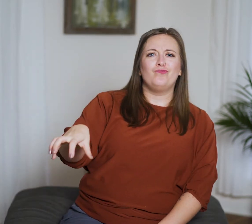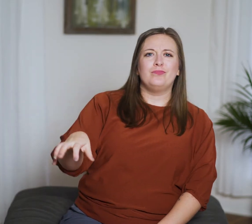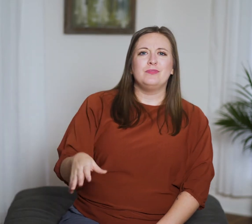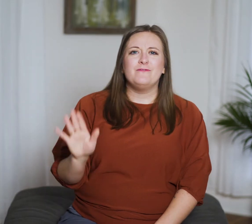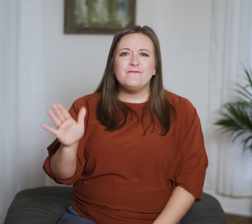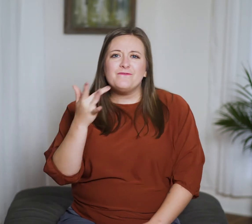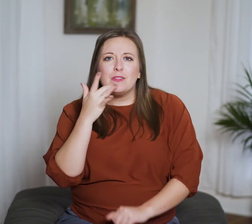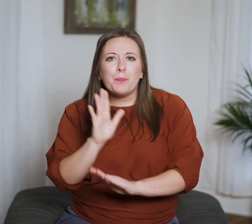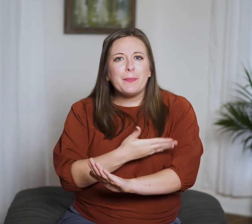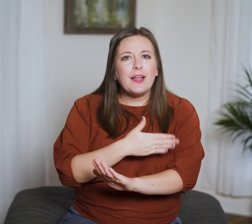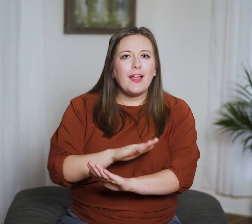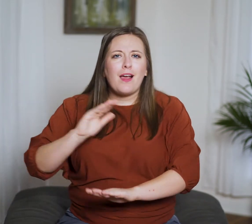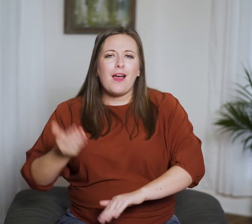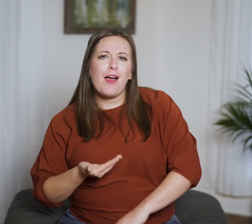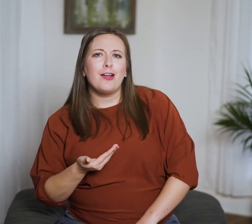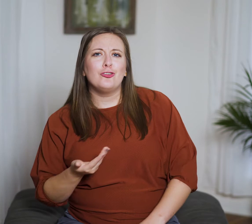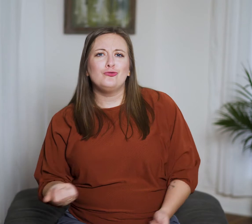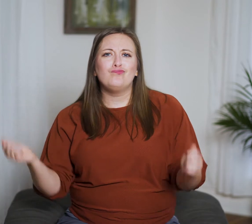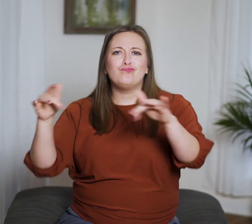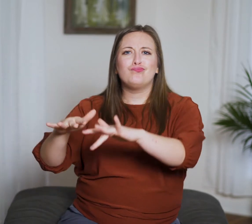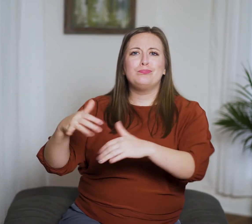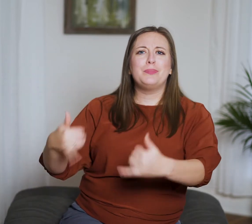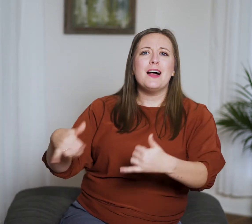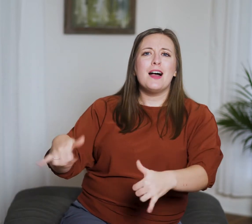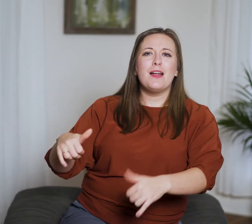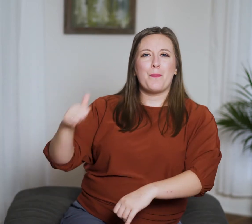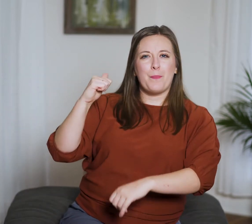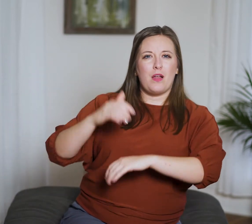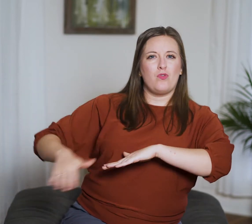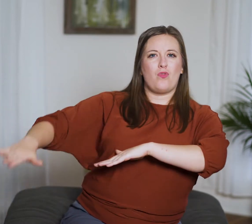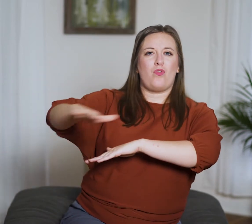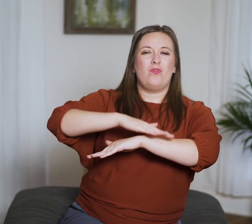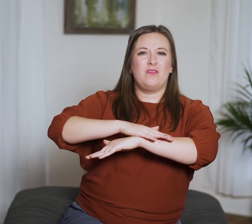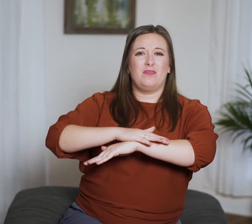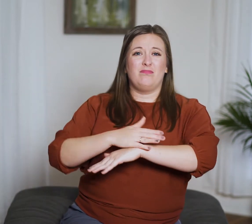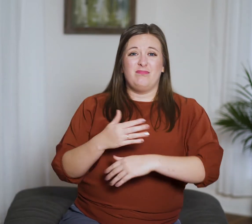hires his favorite bands to play in his backyard,